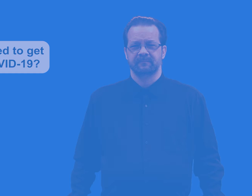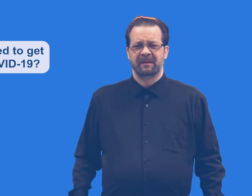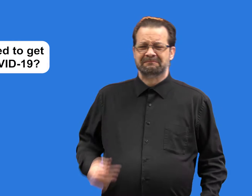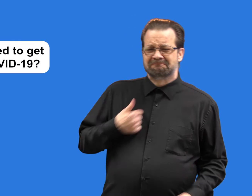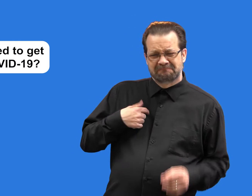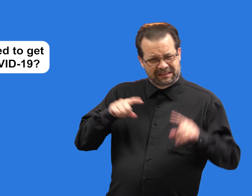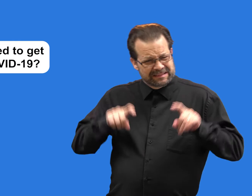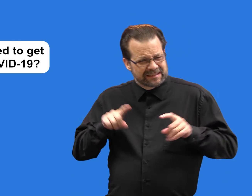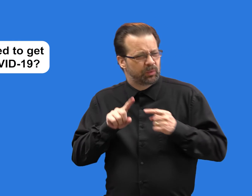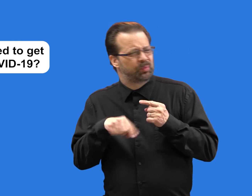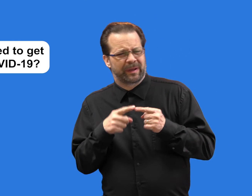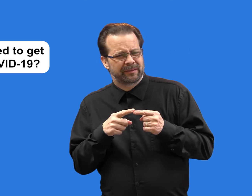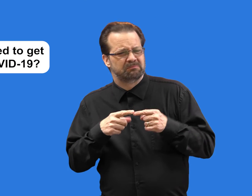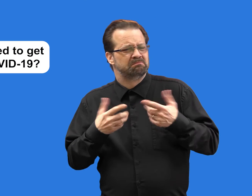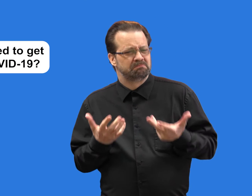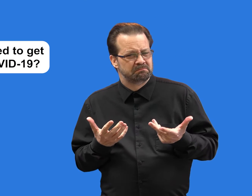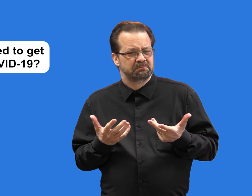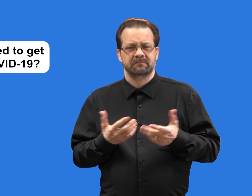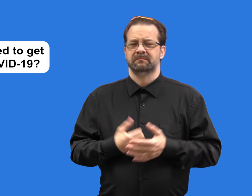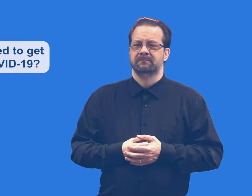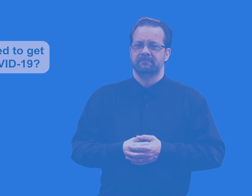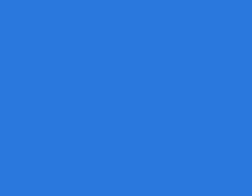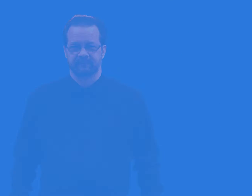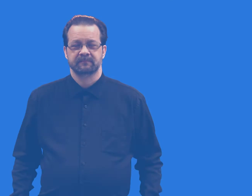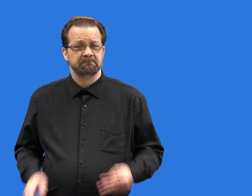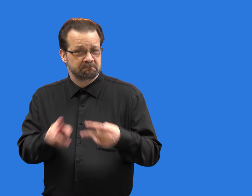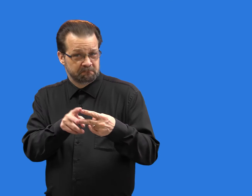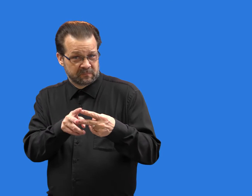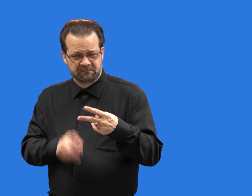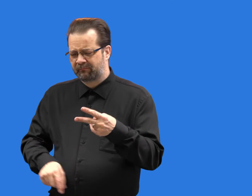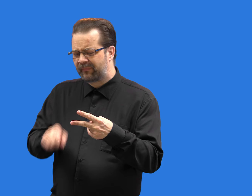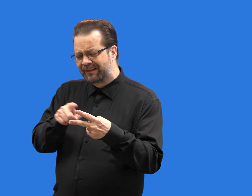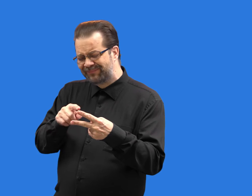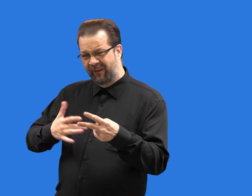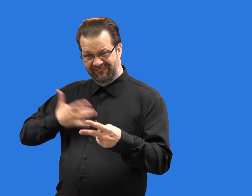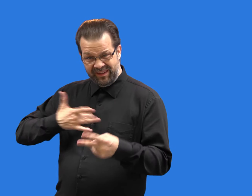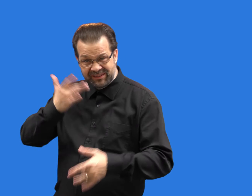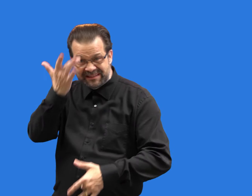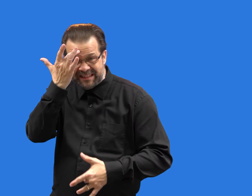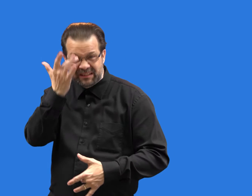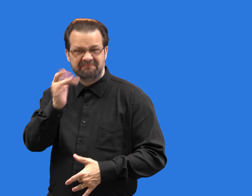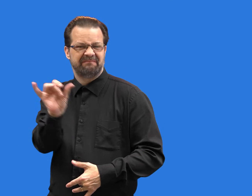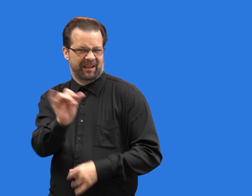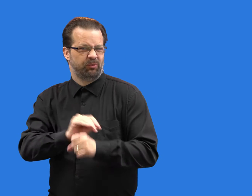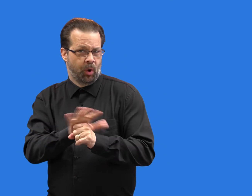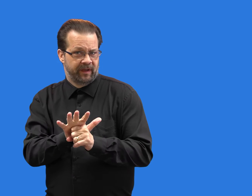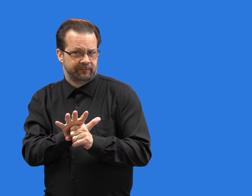When do I need to get tested for COVID-19? If you have symptoms of COVID-19,